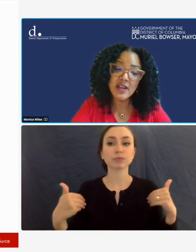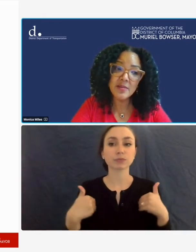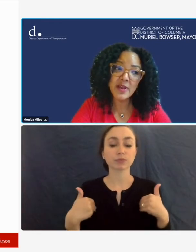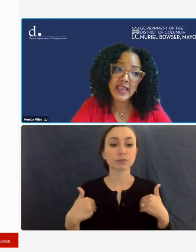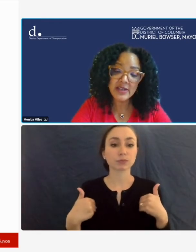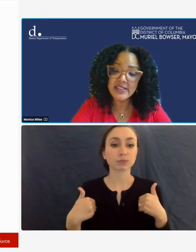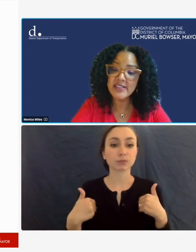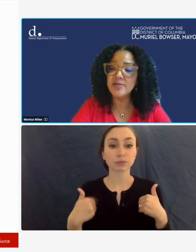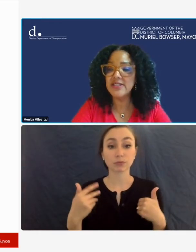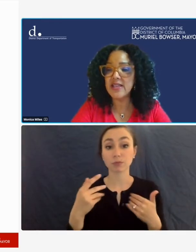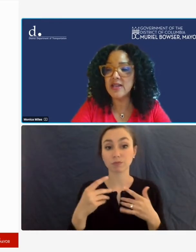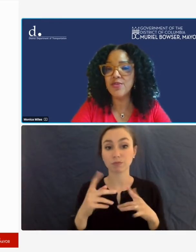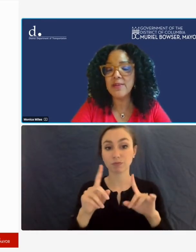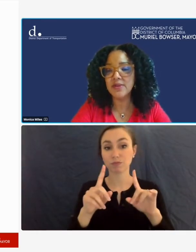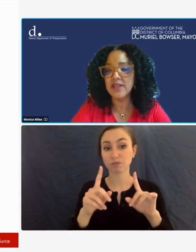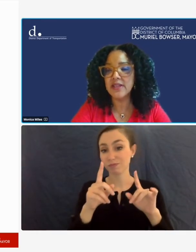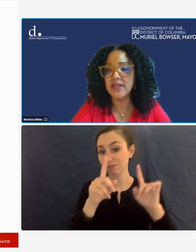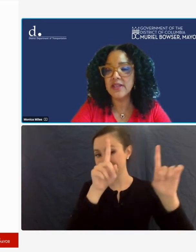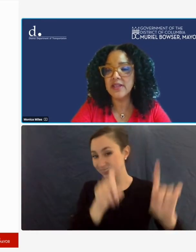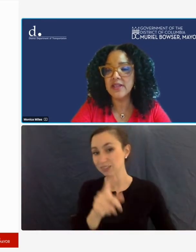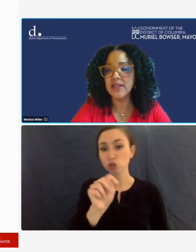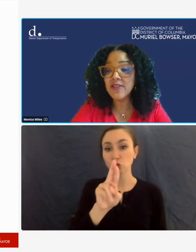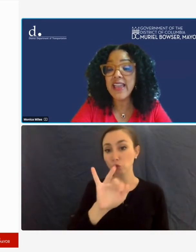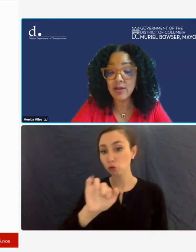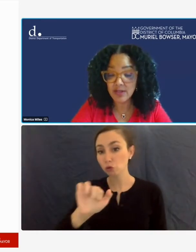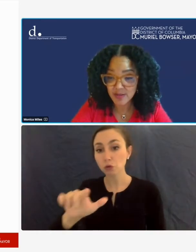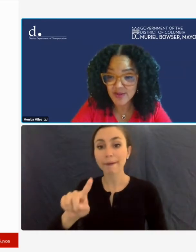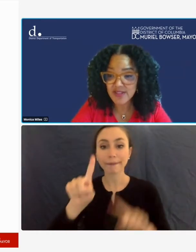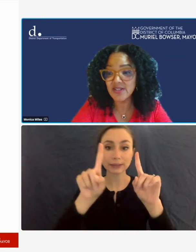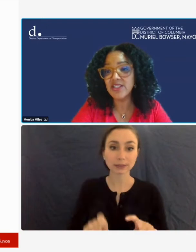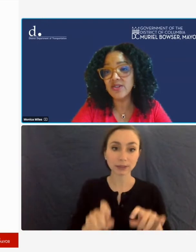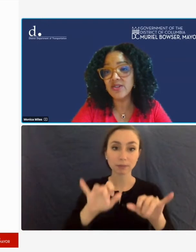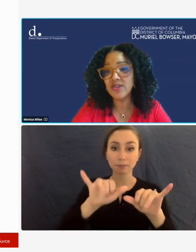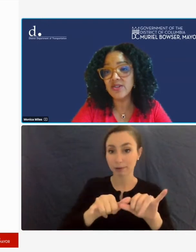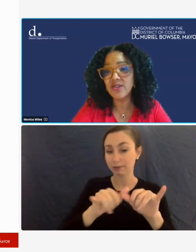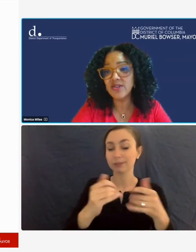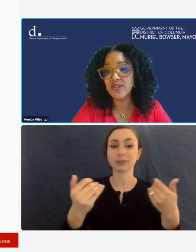accounting system was set up properly you'll have account numbers that associated with each of your